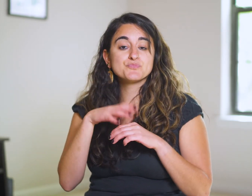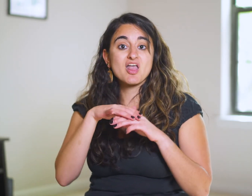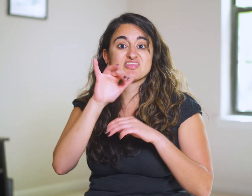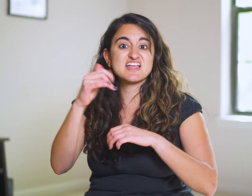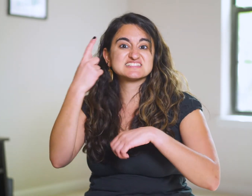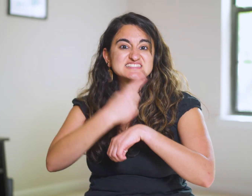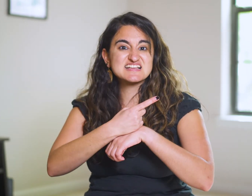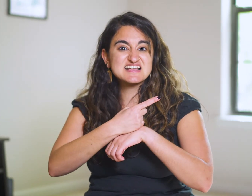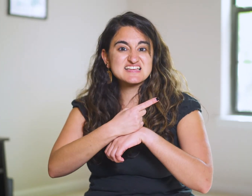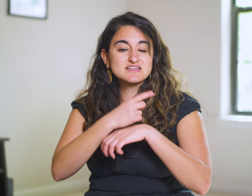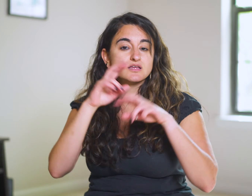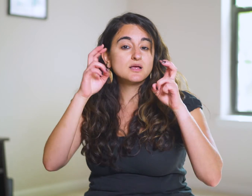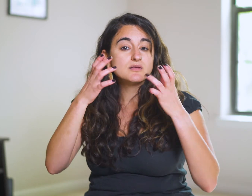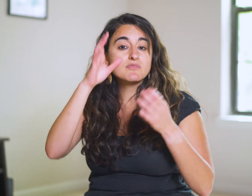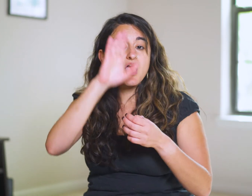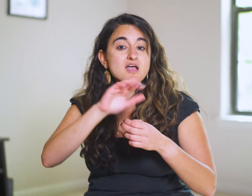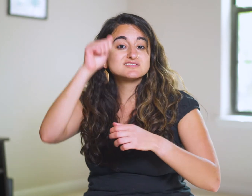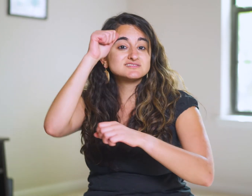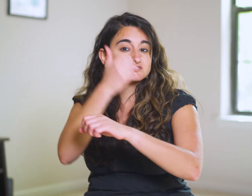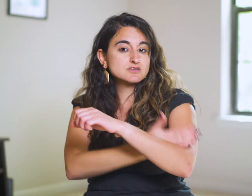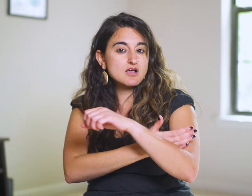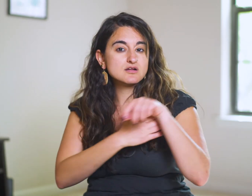On that day, God—presumably God the Son—